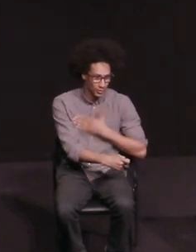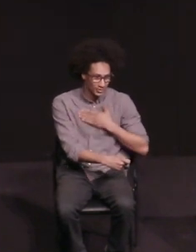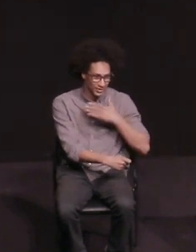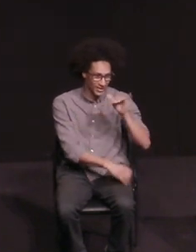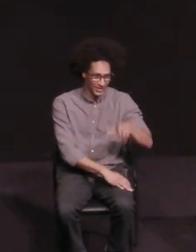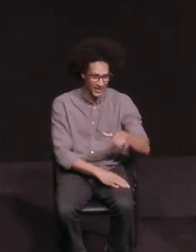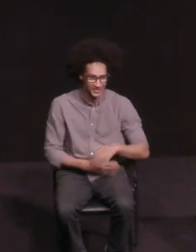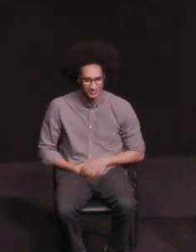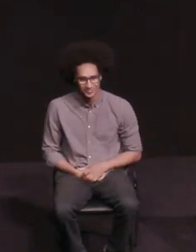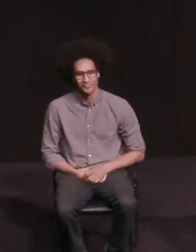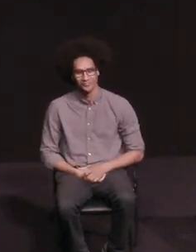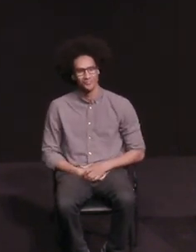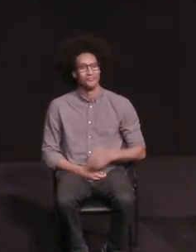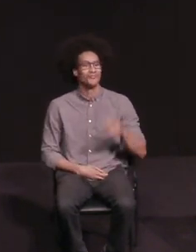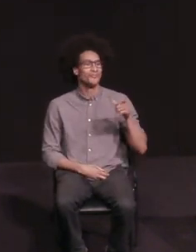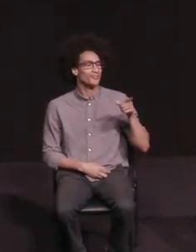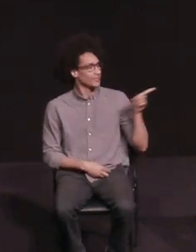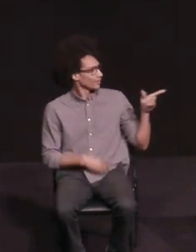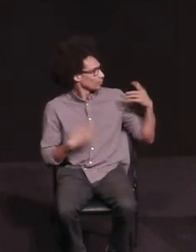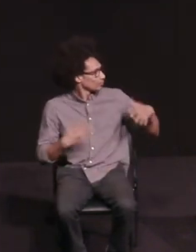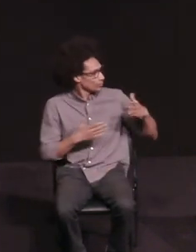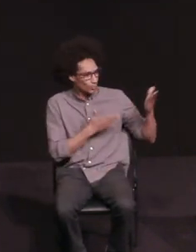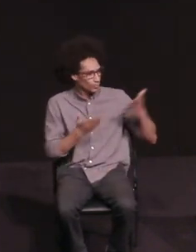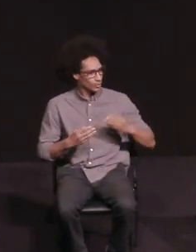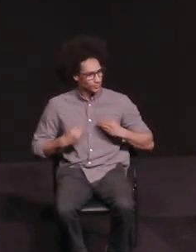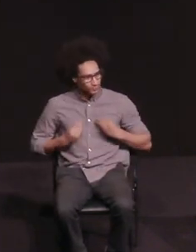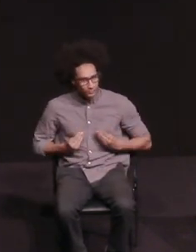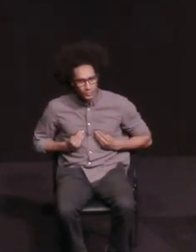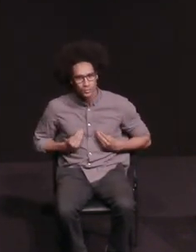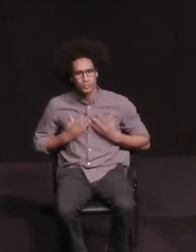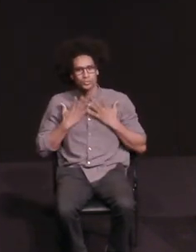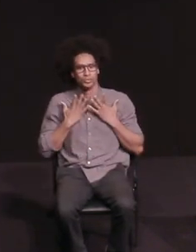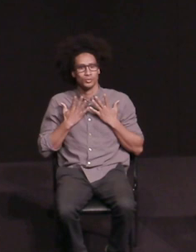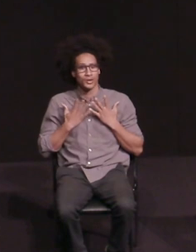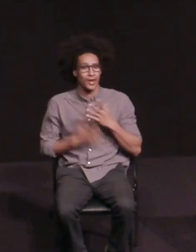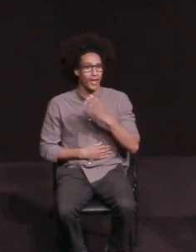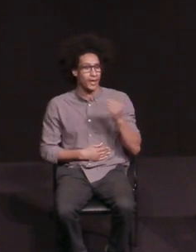They bring me great inspiration, and they keep me anchored on